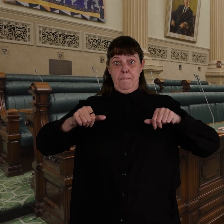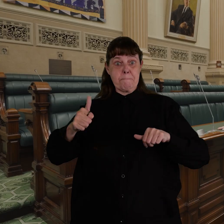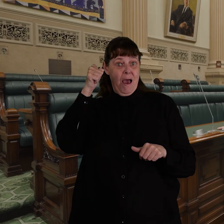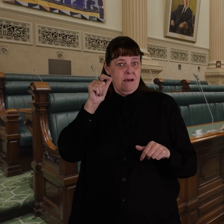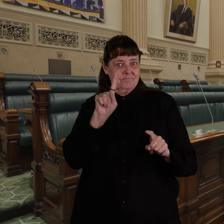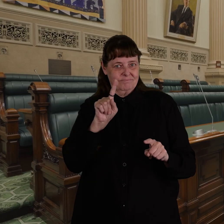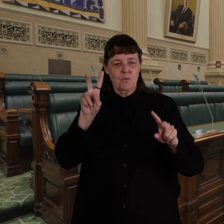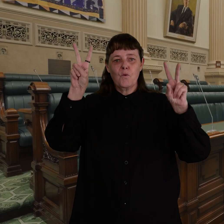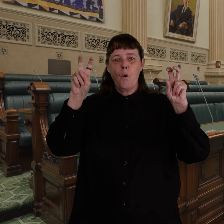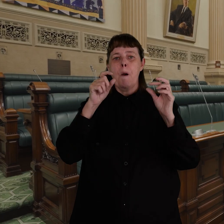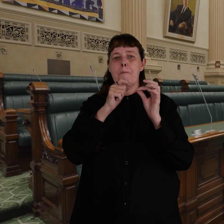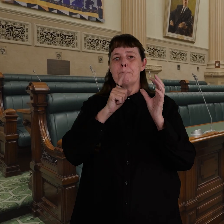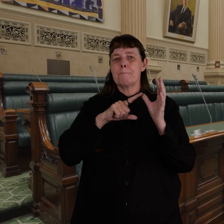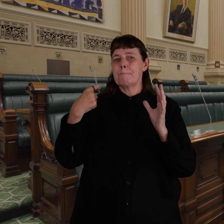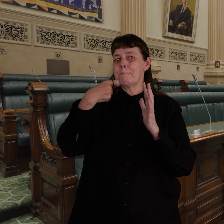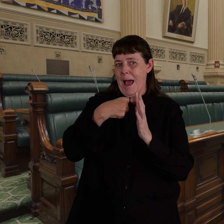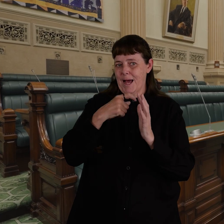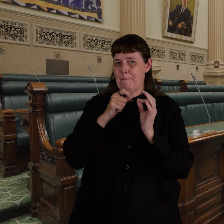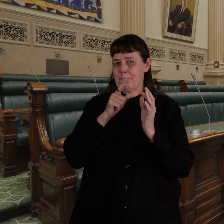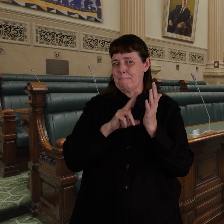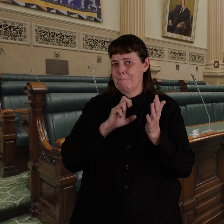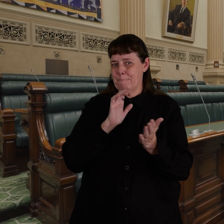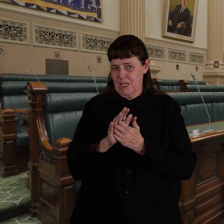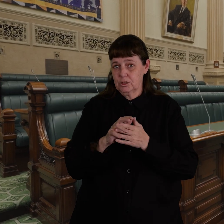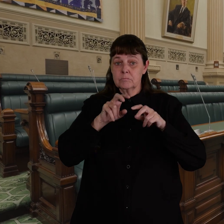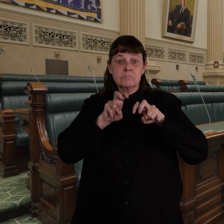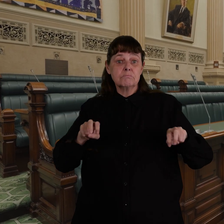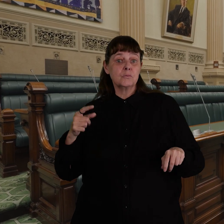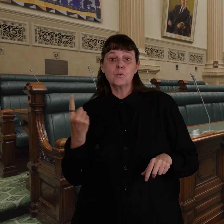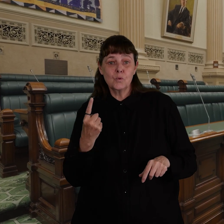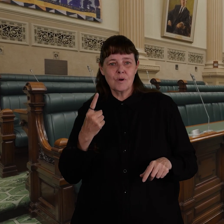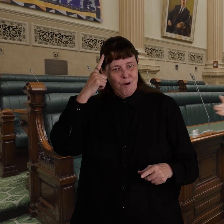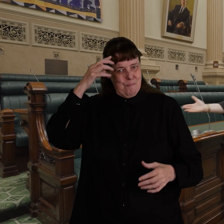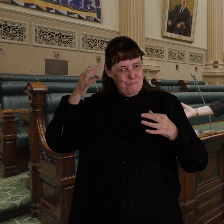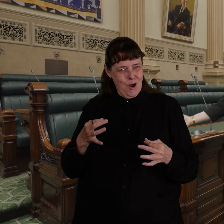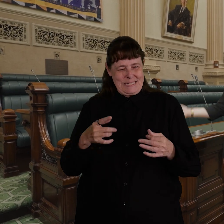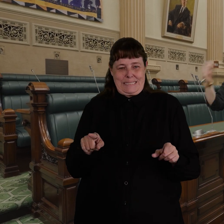tough job because not only are they completely responsible for their departments - so here,